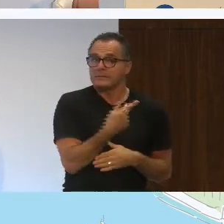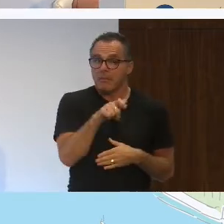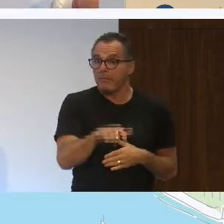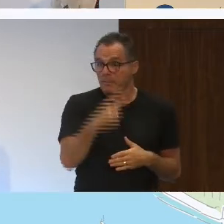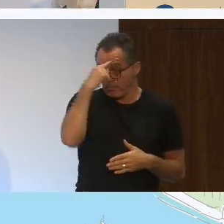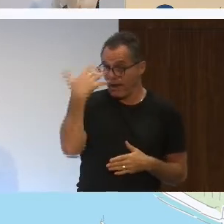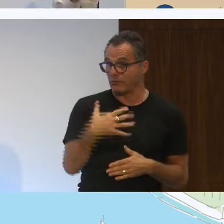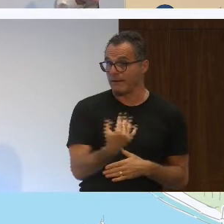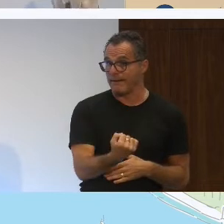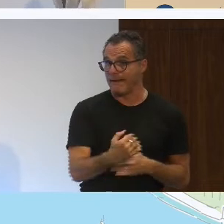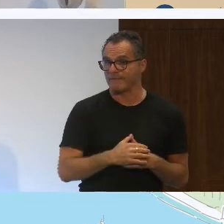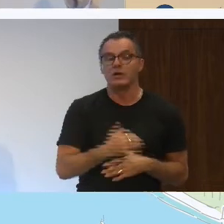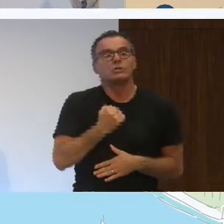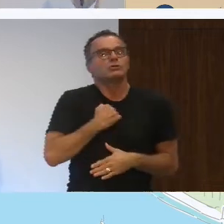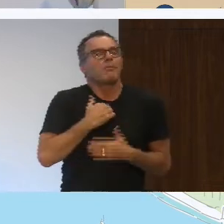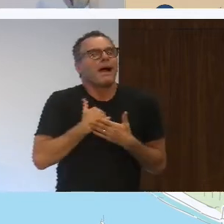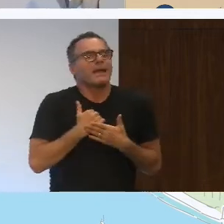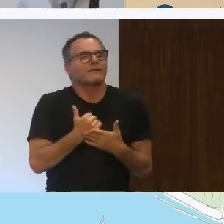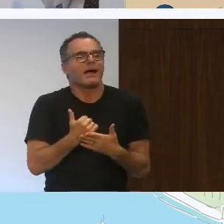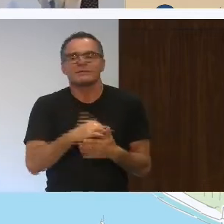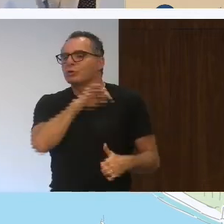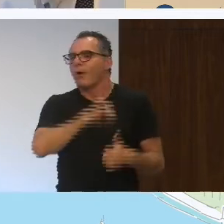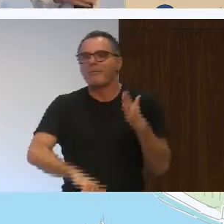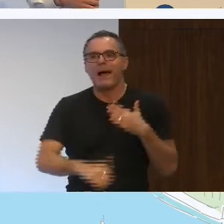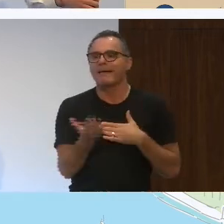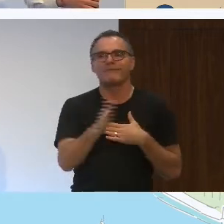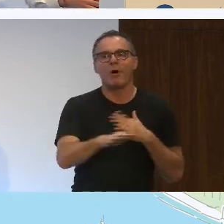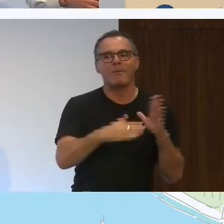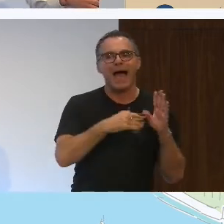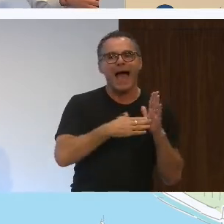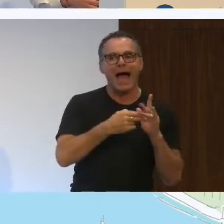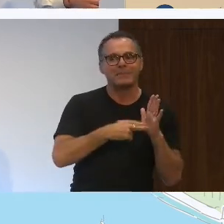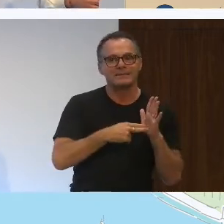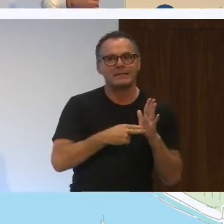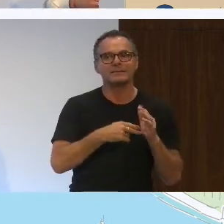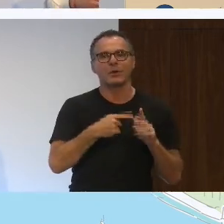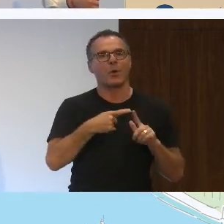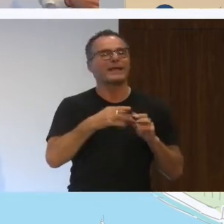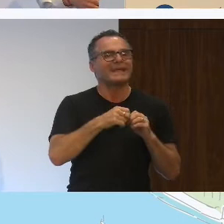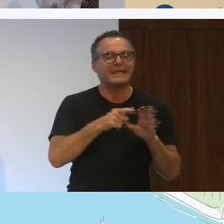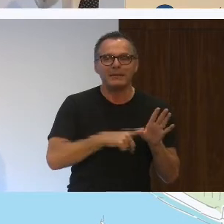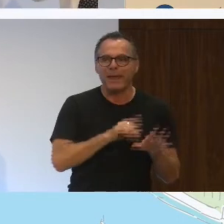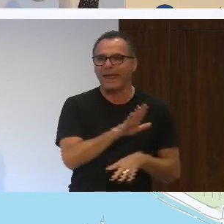So my advice here would be don't buy the off the shelf ones from Amazon or eBay that have sort of a funny beige color.